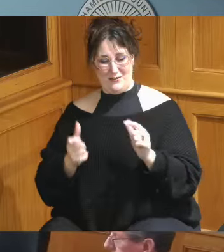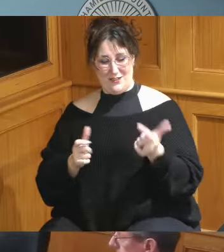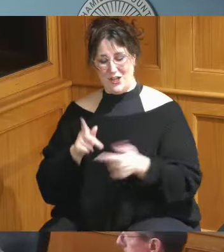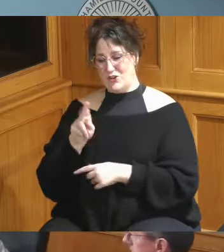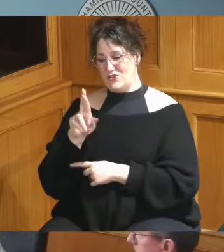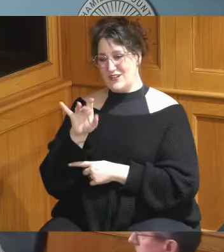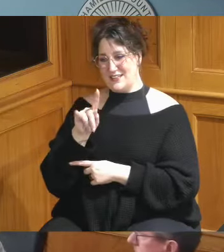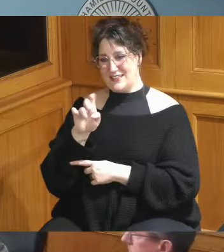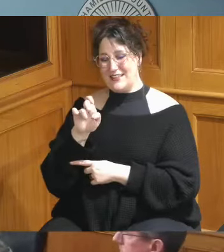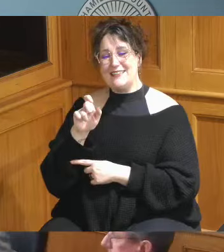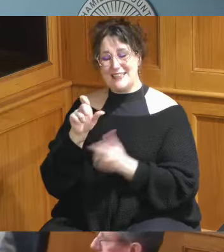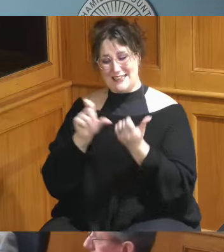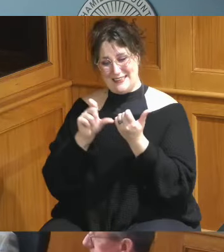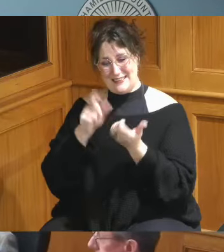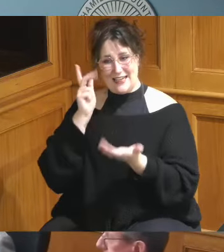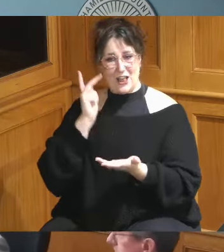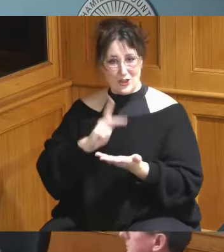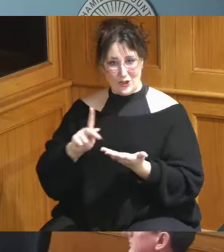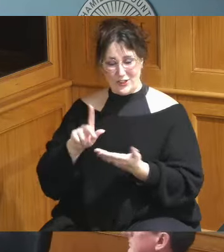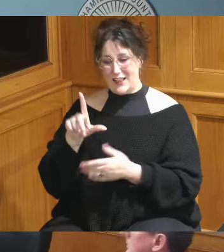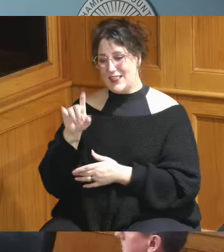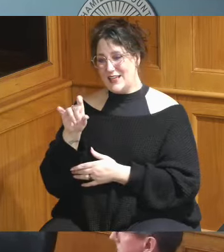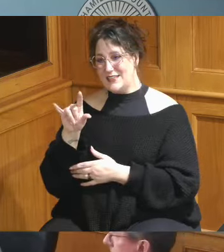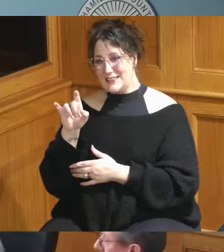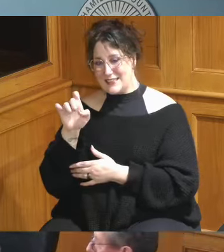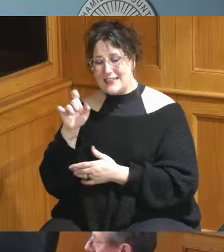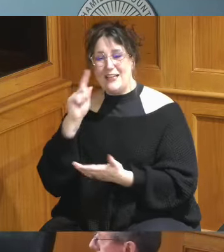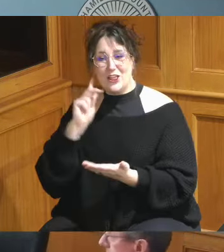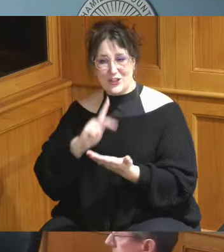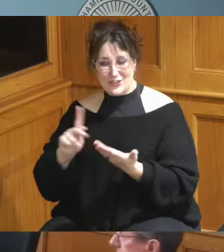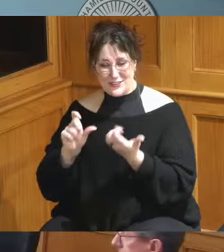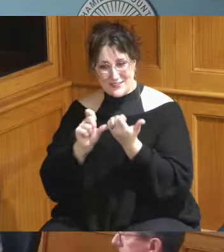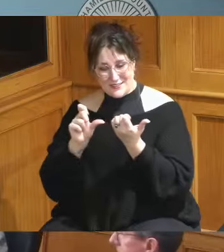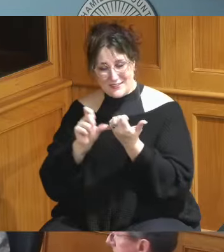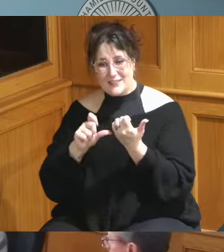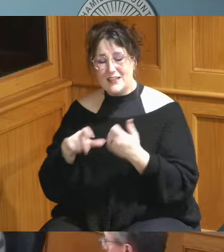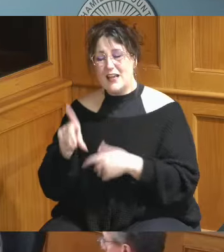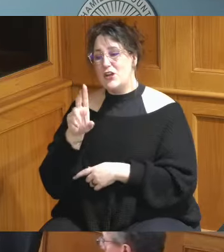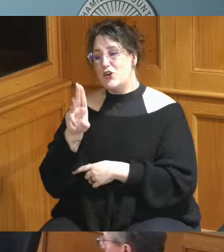Rechel, Assistant Clerk. Leslie Hervey, Clerk to the Board. Stephanie Summer, Dumas, Commissioner.